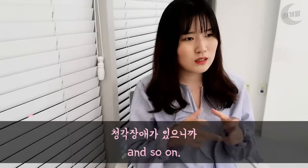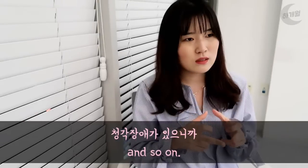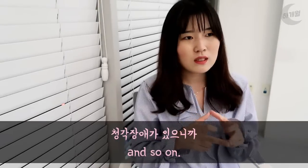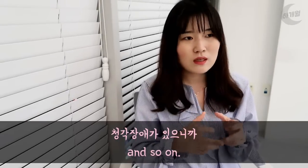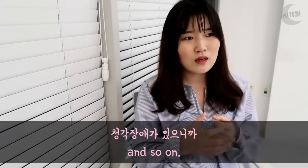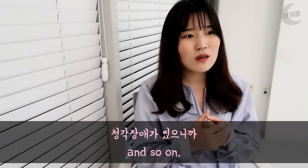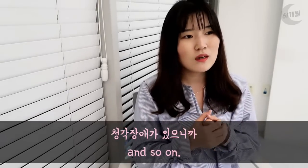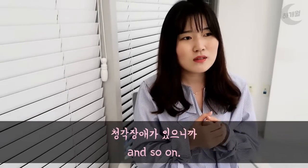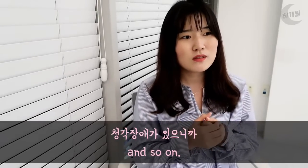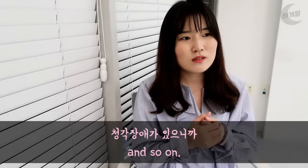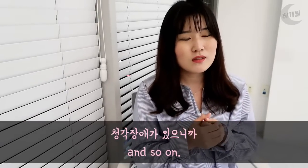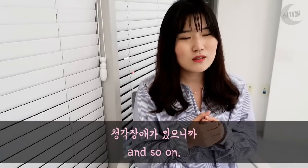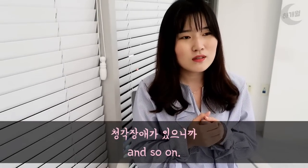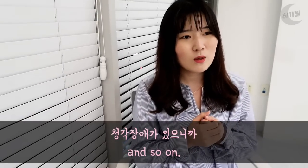and so on.